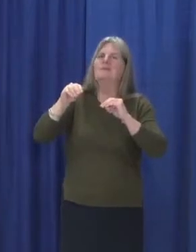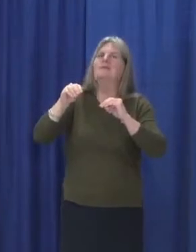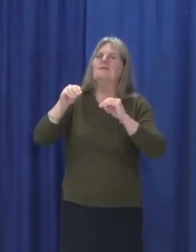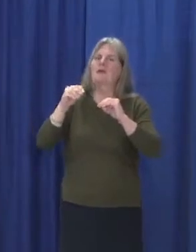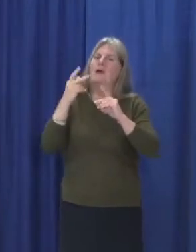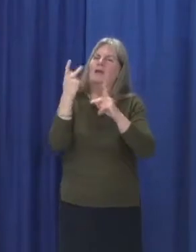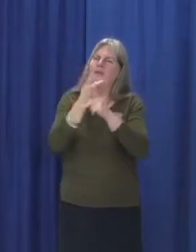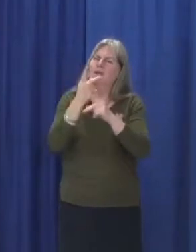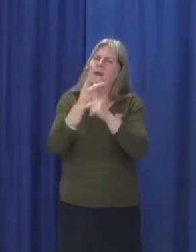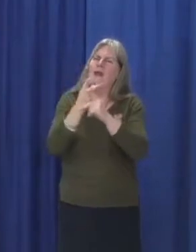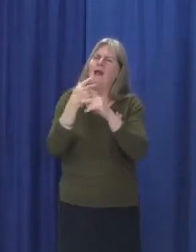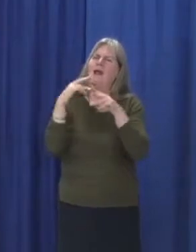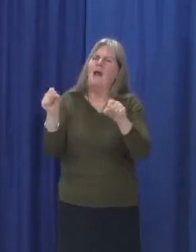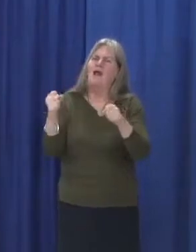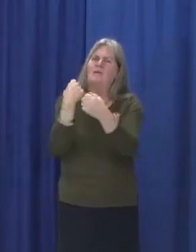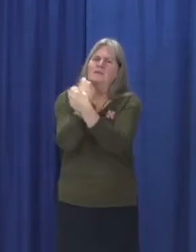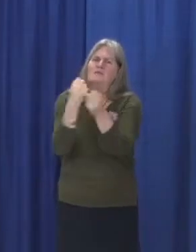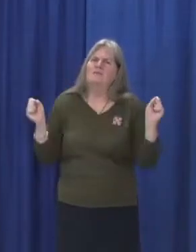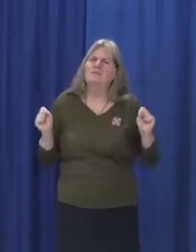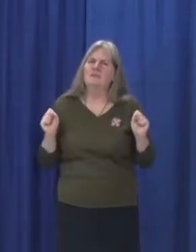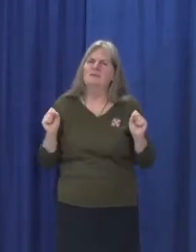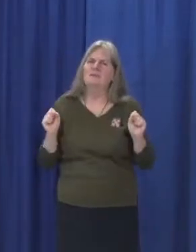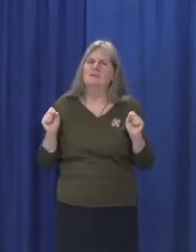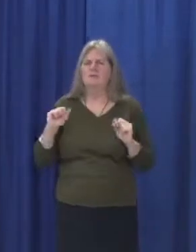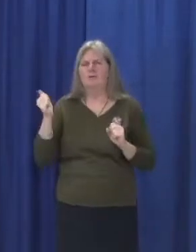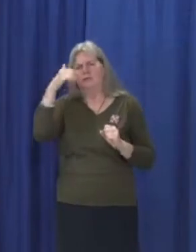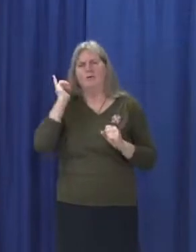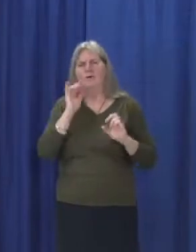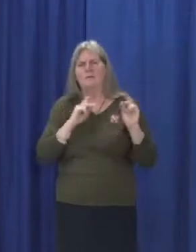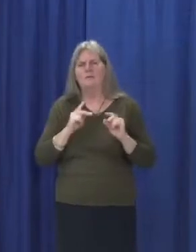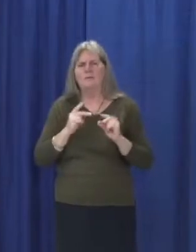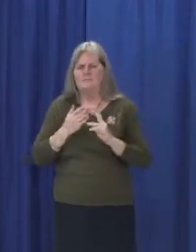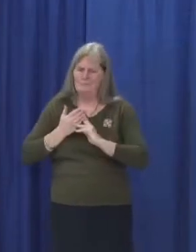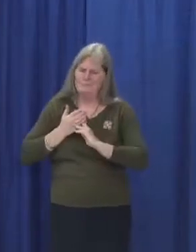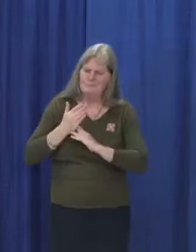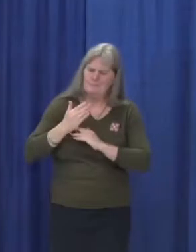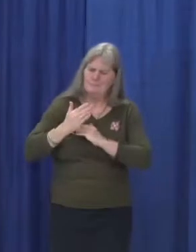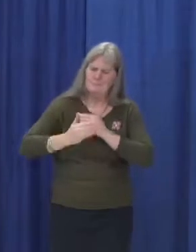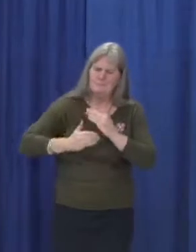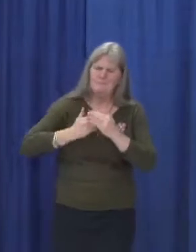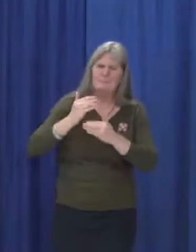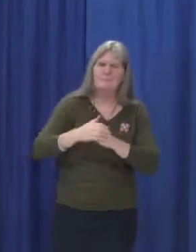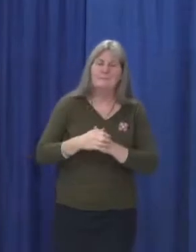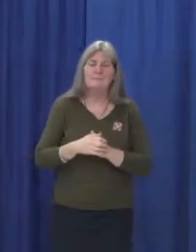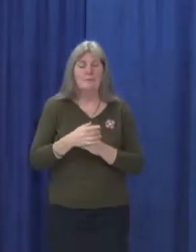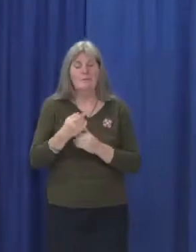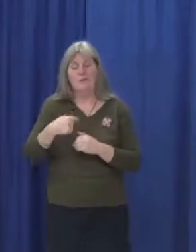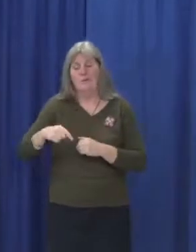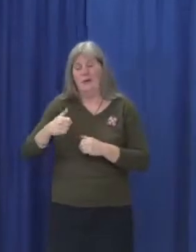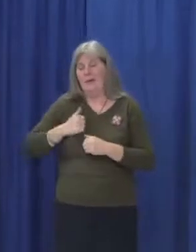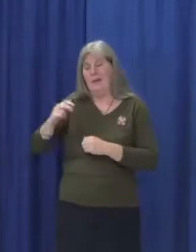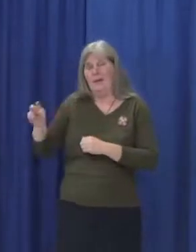and safety of Yukoners and keep us on the path of recovery. We are leading the country in